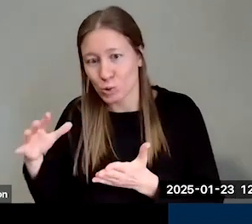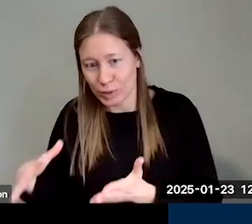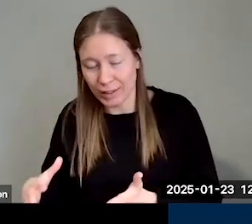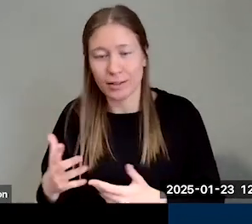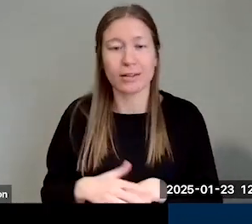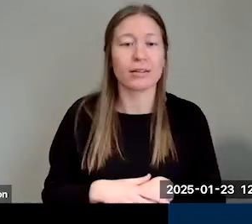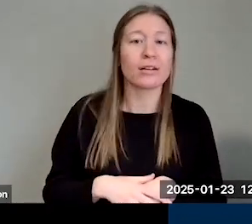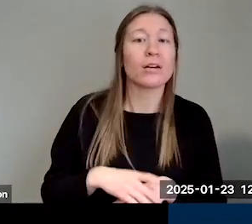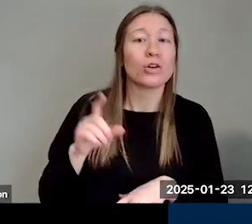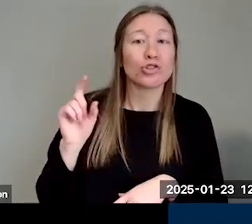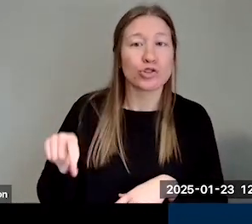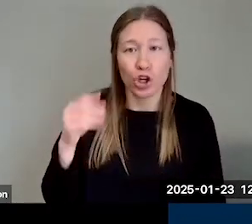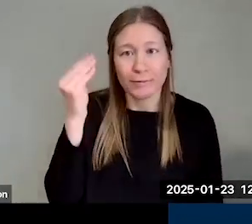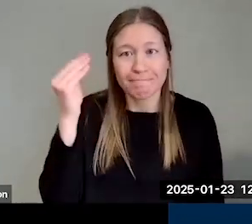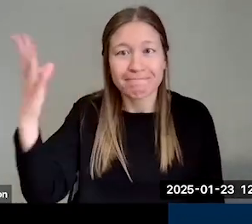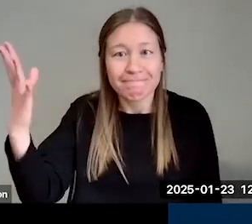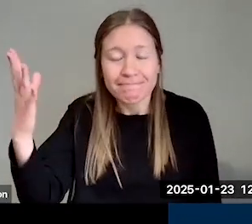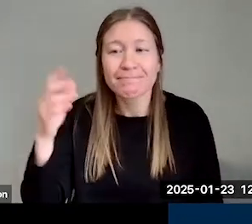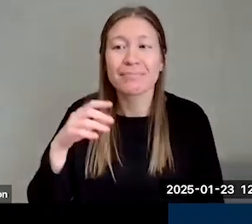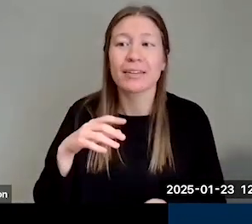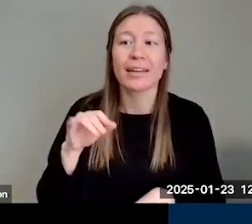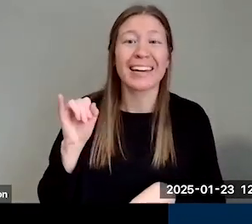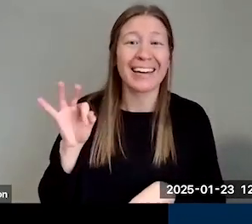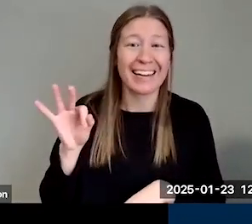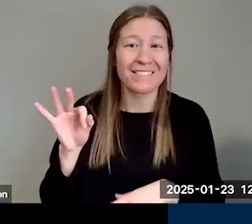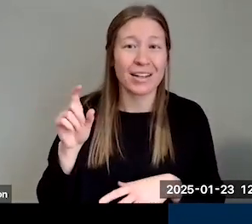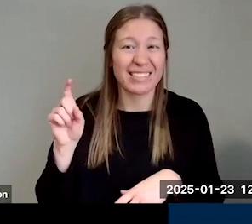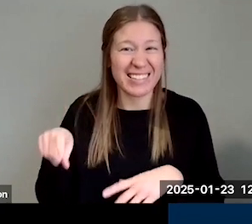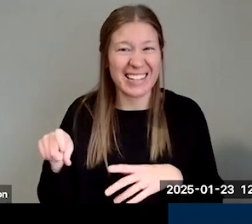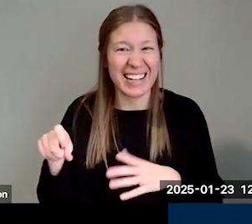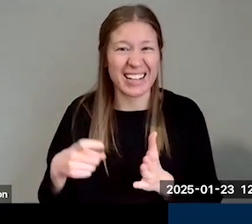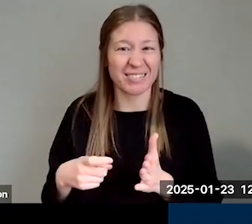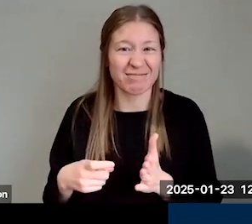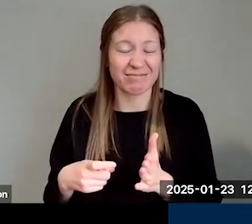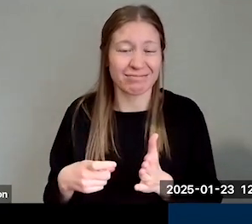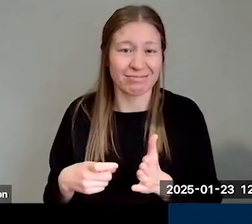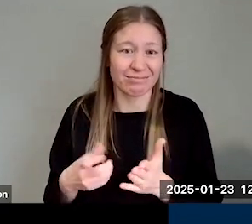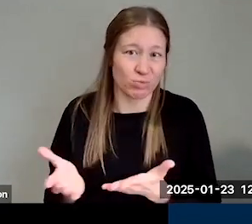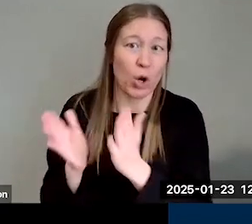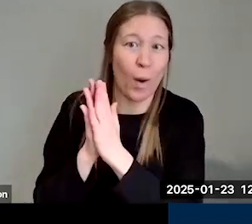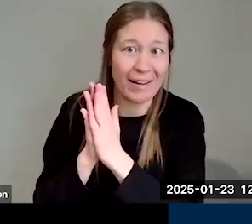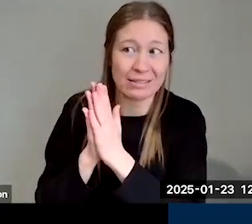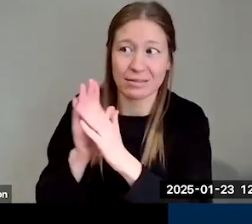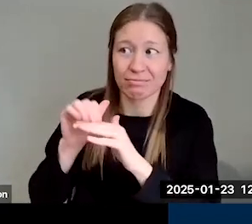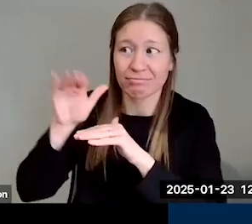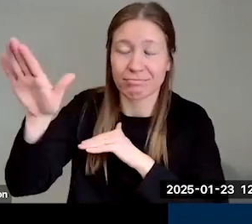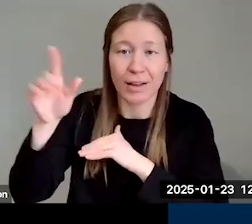would facilitate a request for accommodations needed either in their classes or in the workplace.